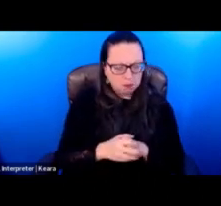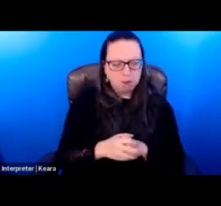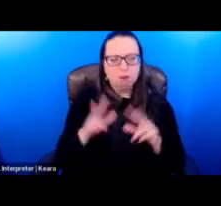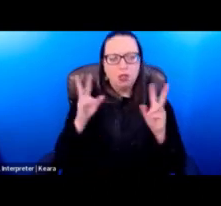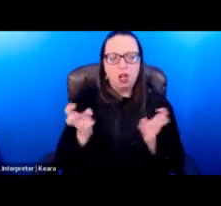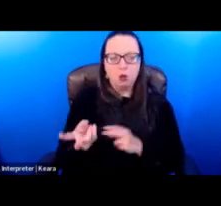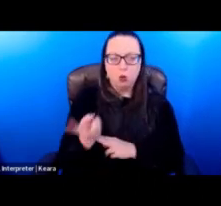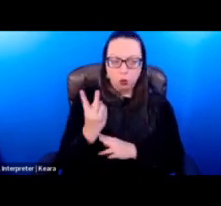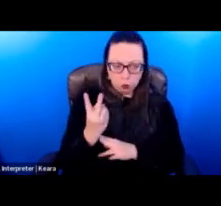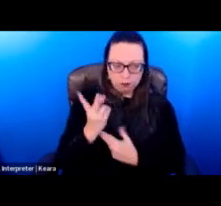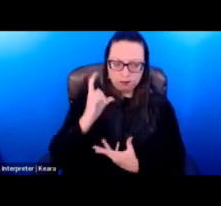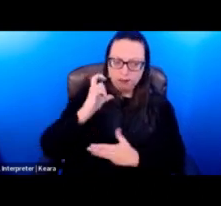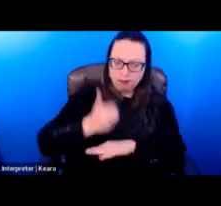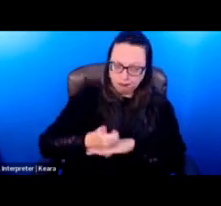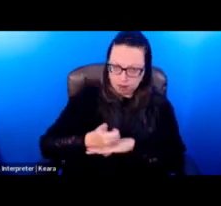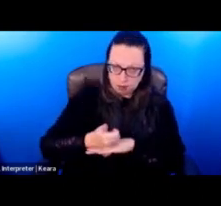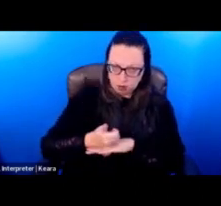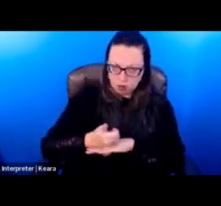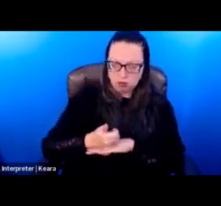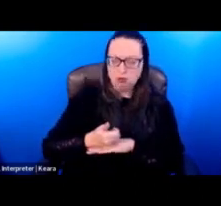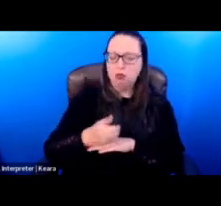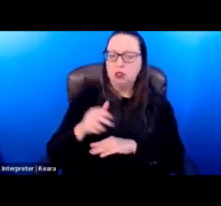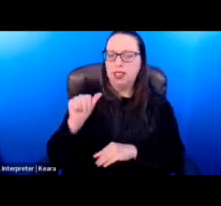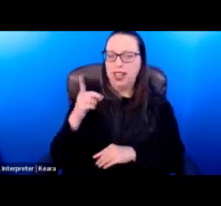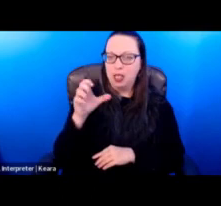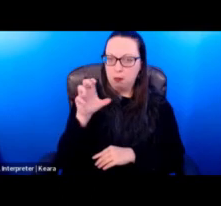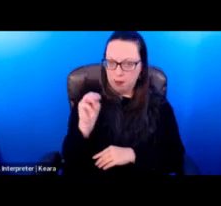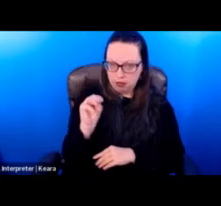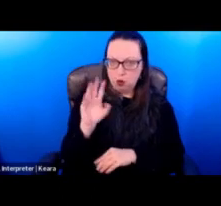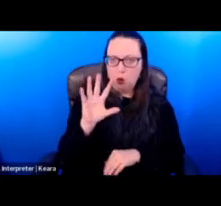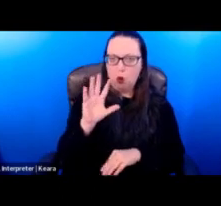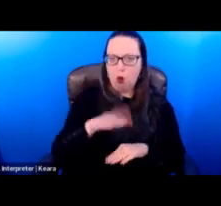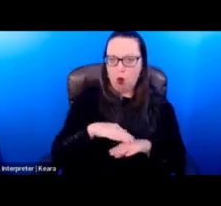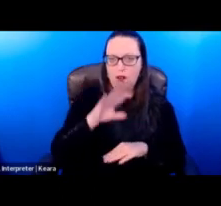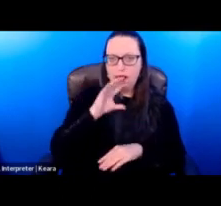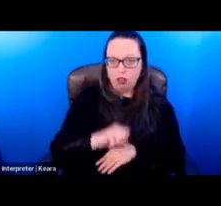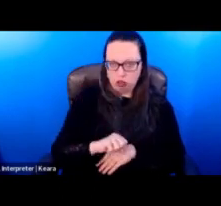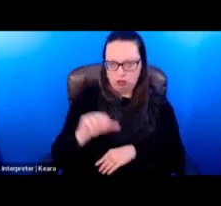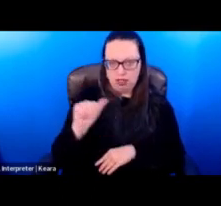actually establishes the Administration on Aging, and what we refer to as the National